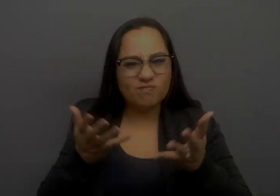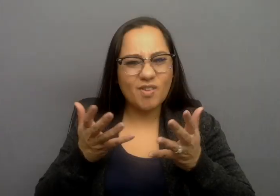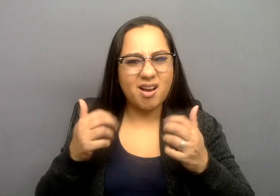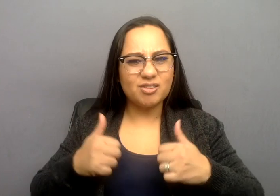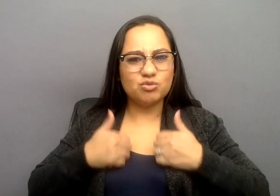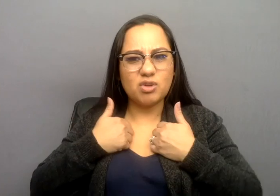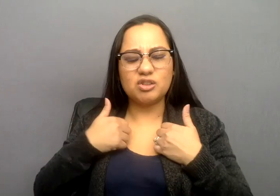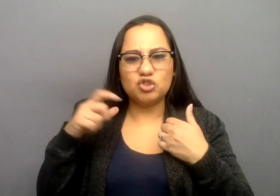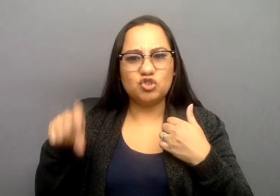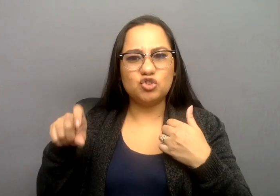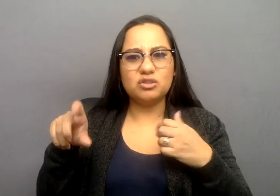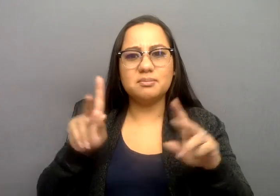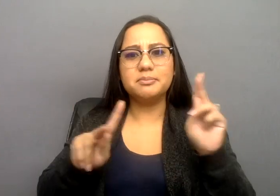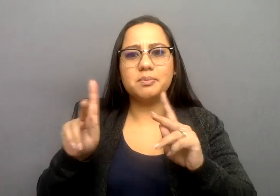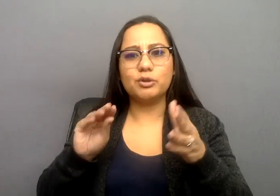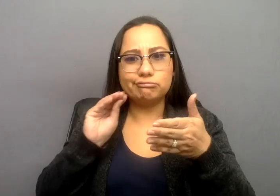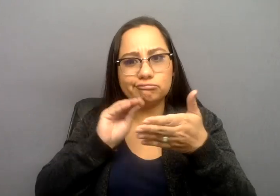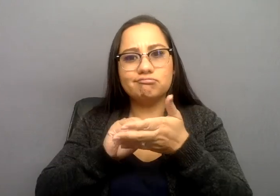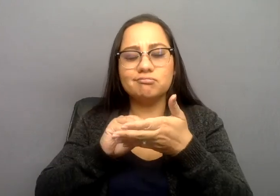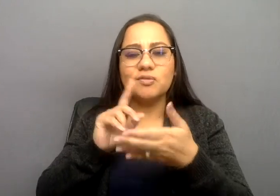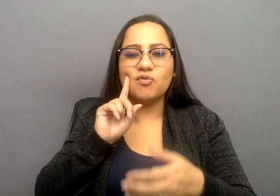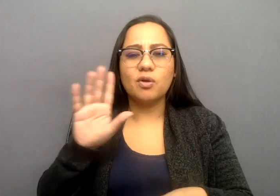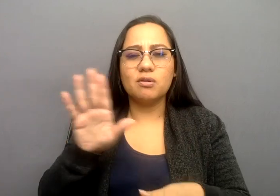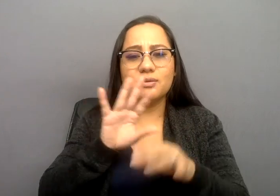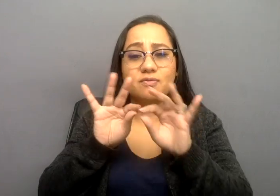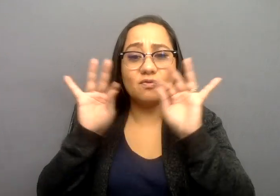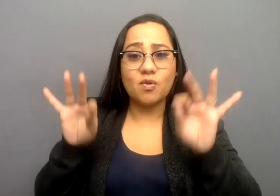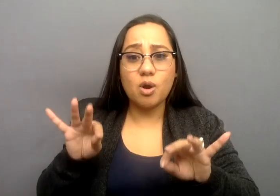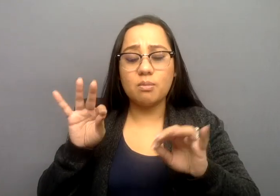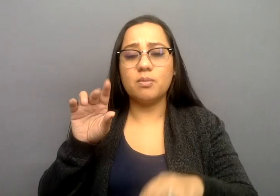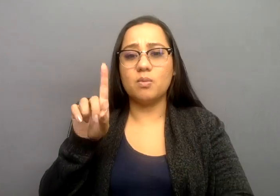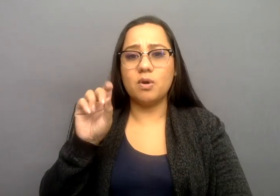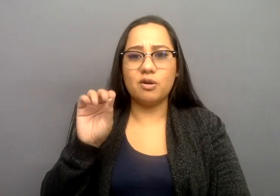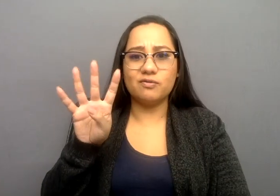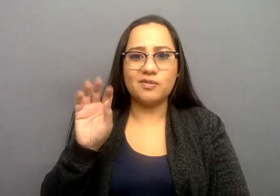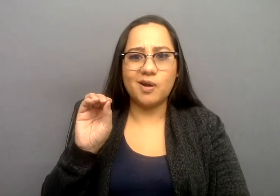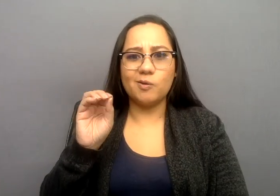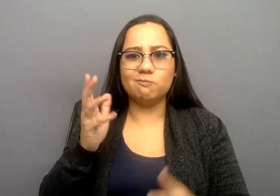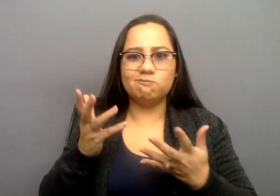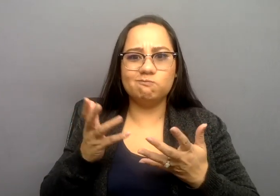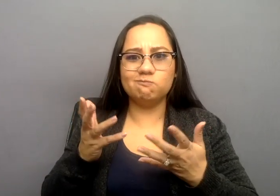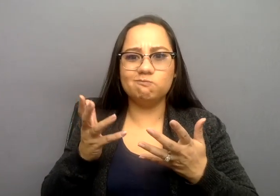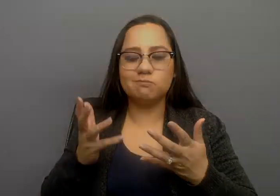What address do people write on the 1040?